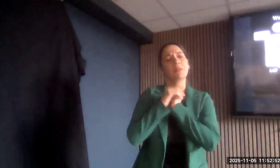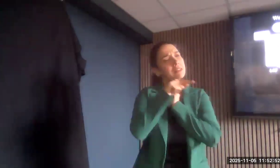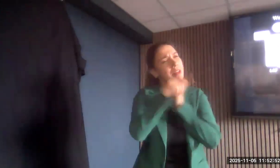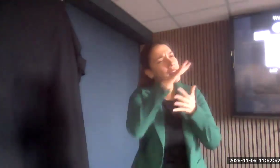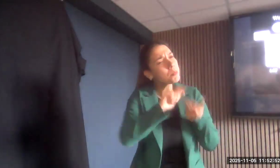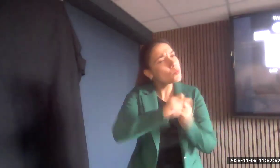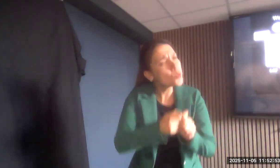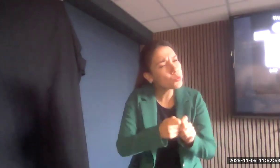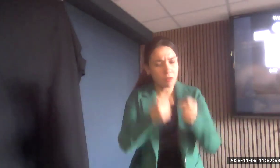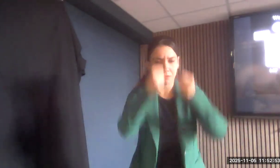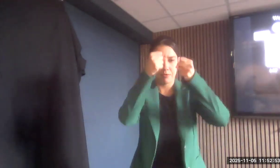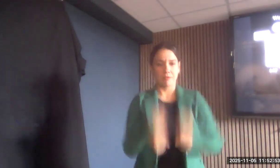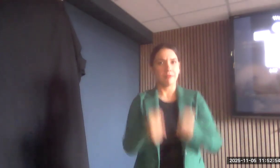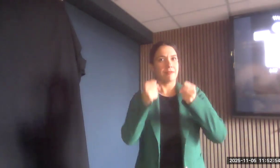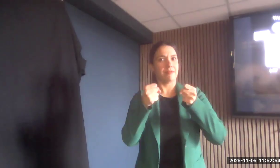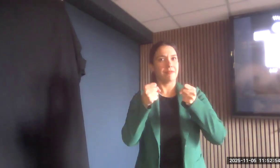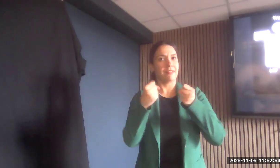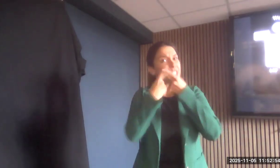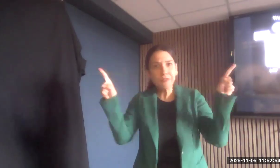This sign has been considered the LSF sign for many years.